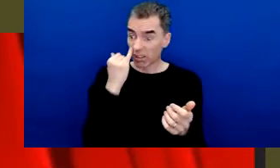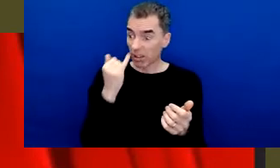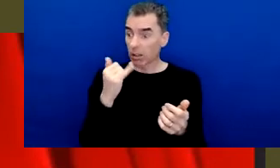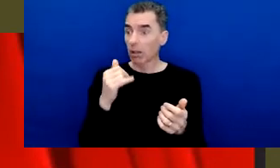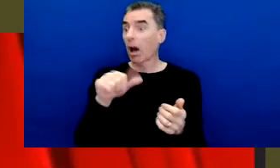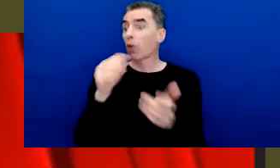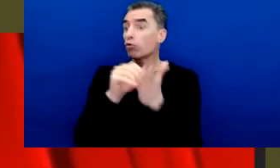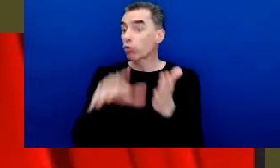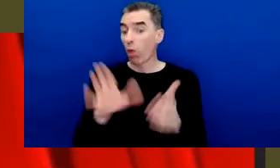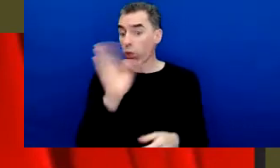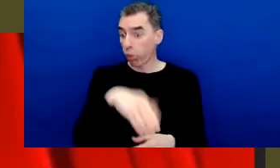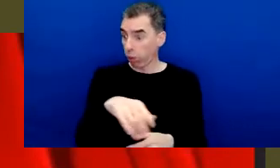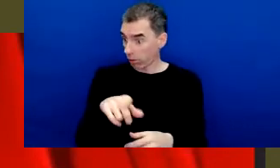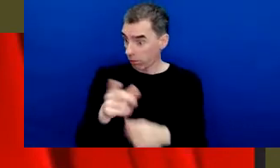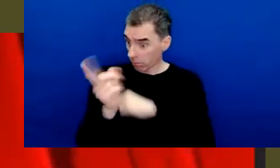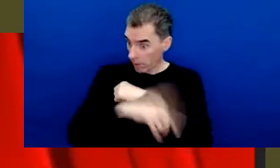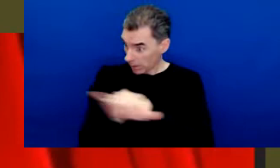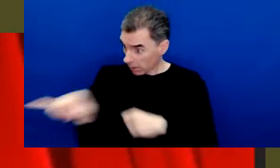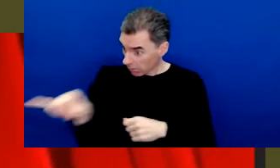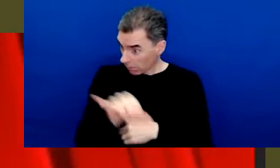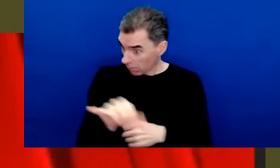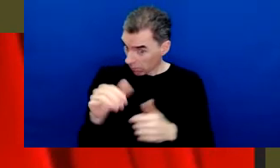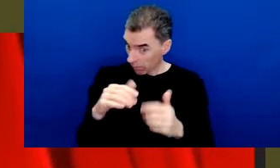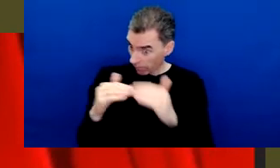as Lydia mentioned, faculty and students both have rights.